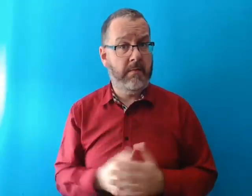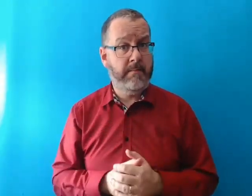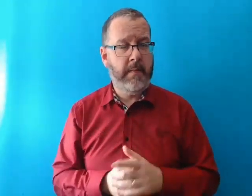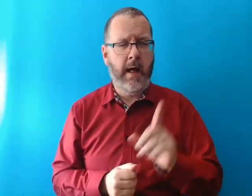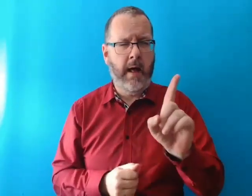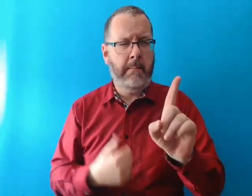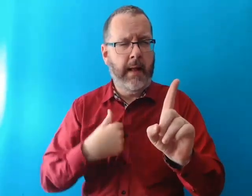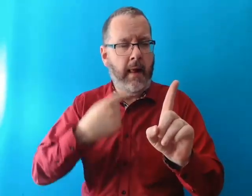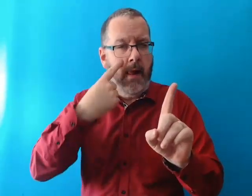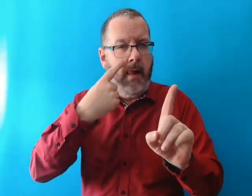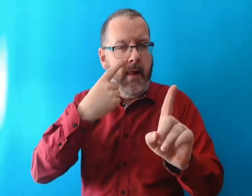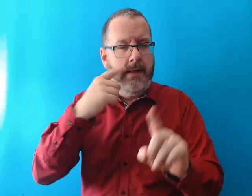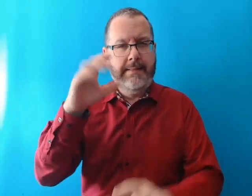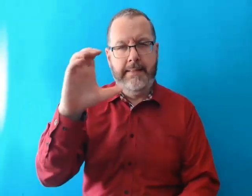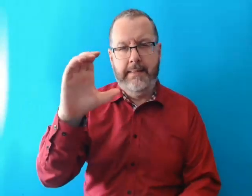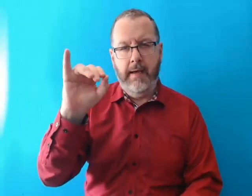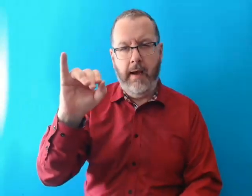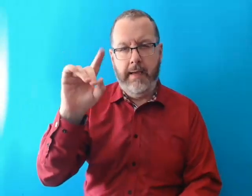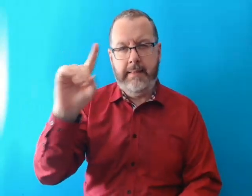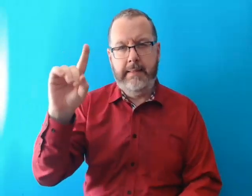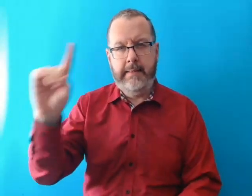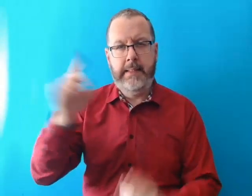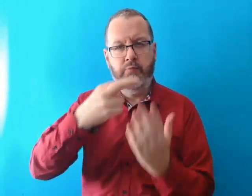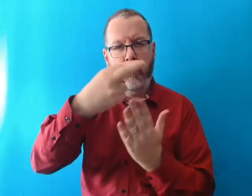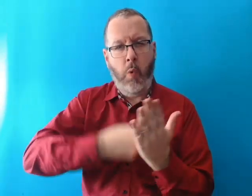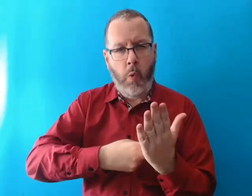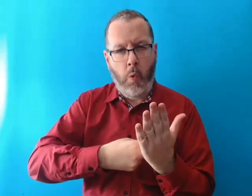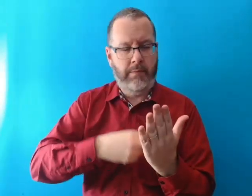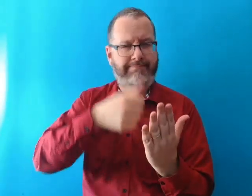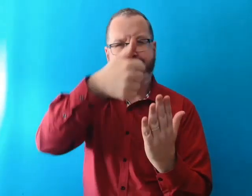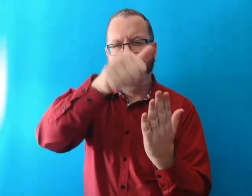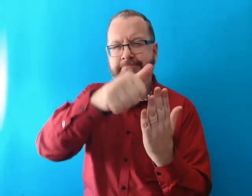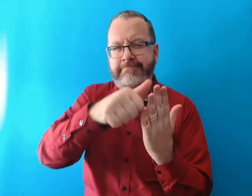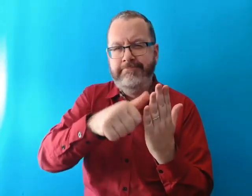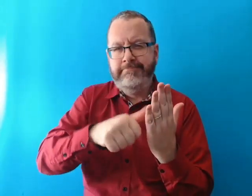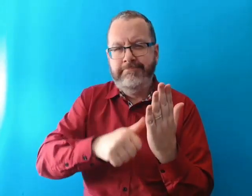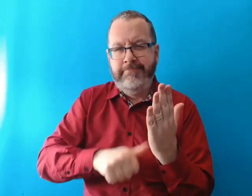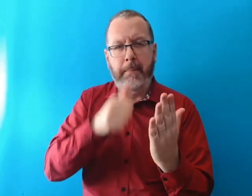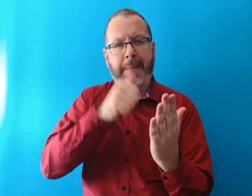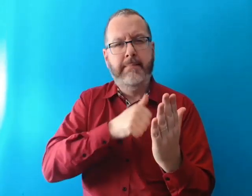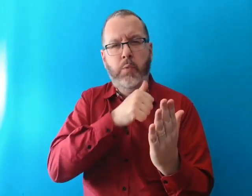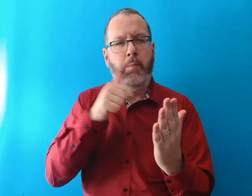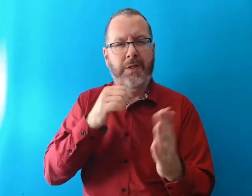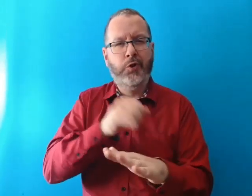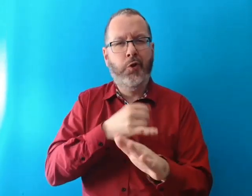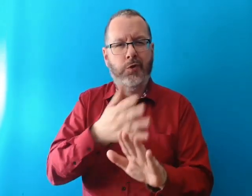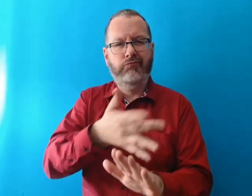I had a look at the CIDD Reports and list of past pupils of St Joseph’s